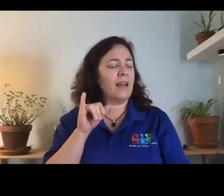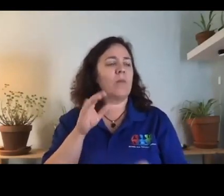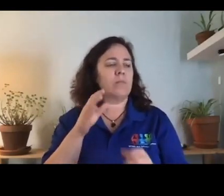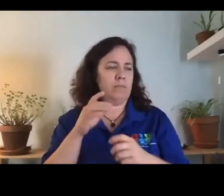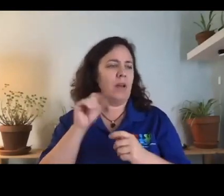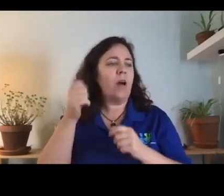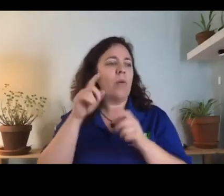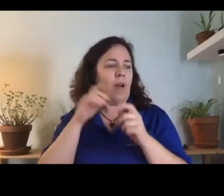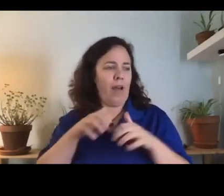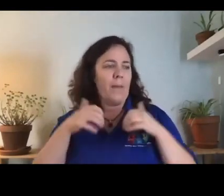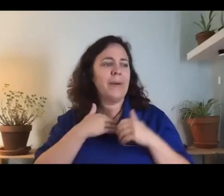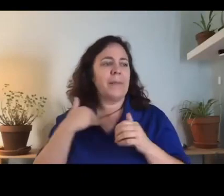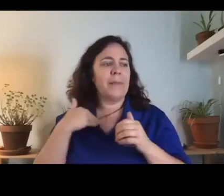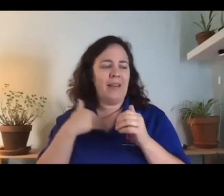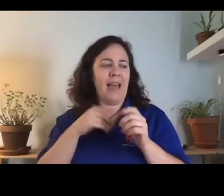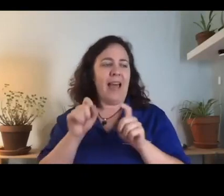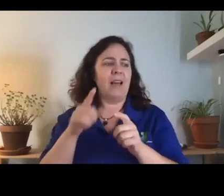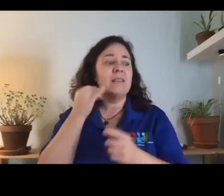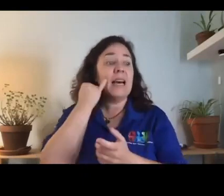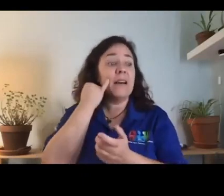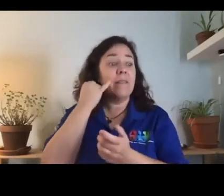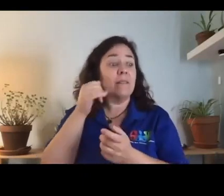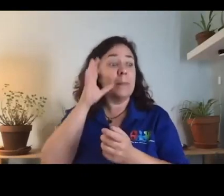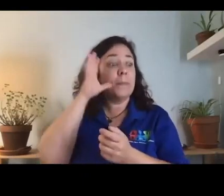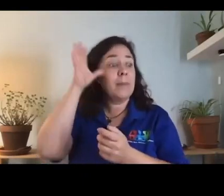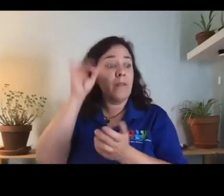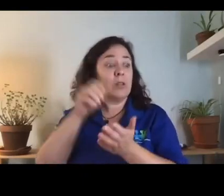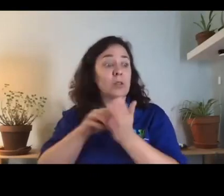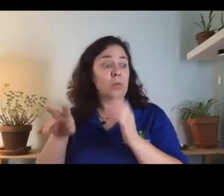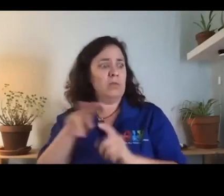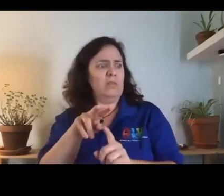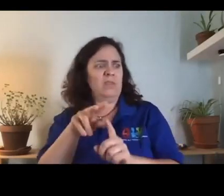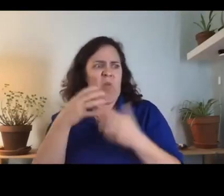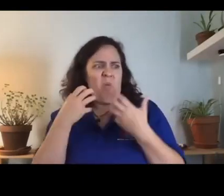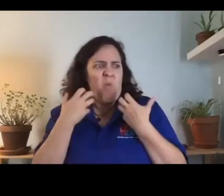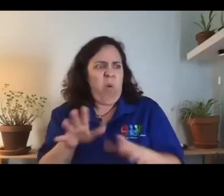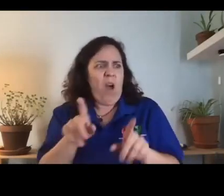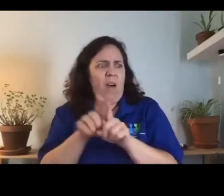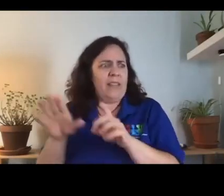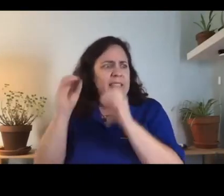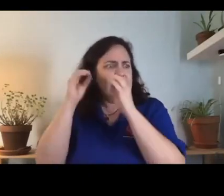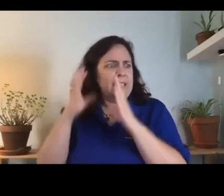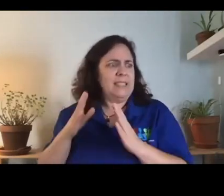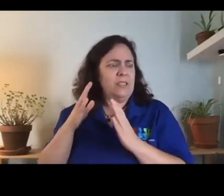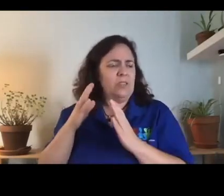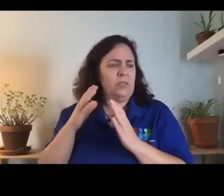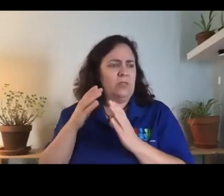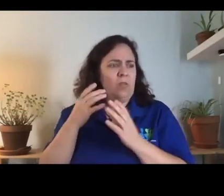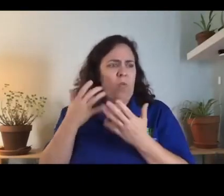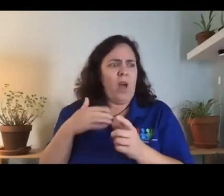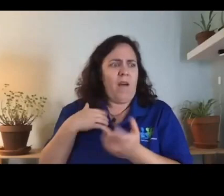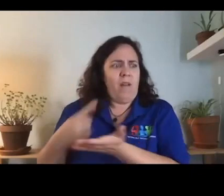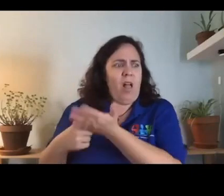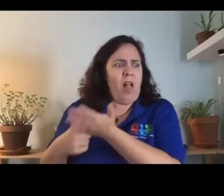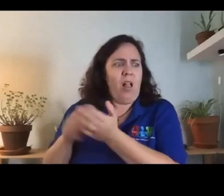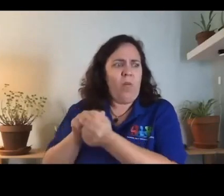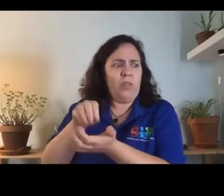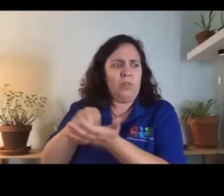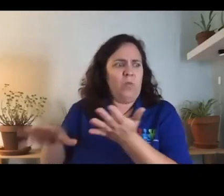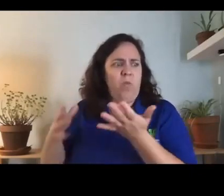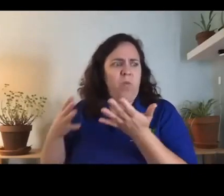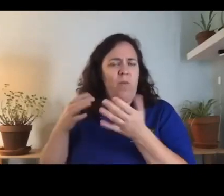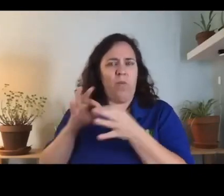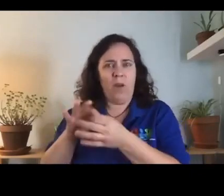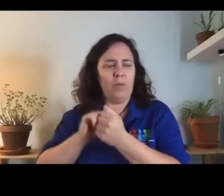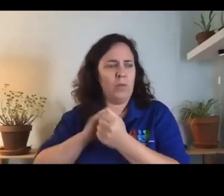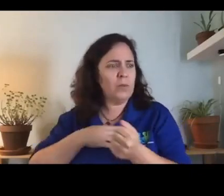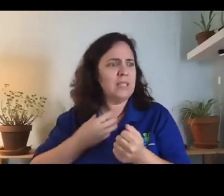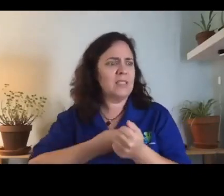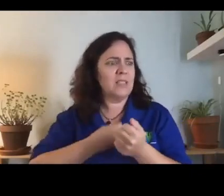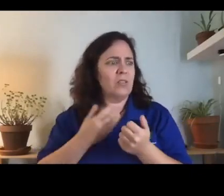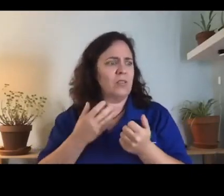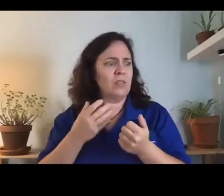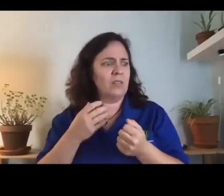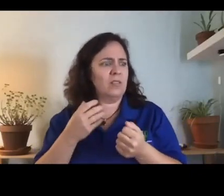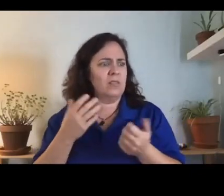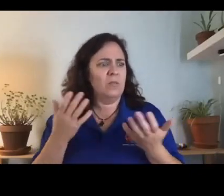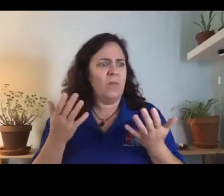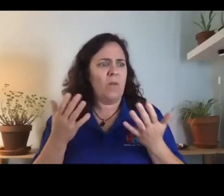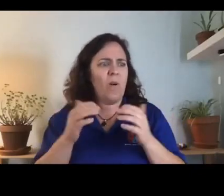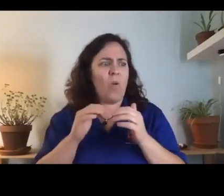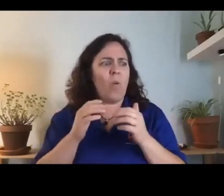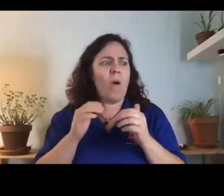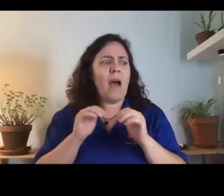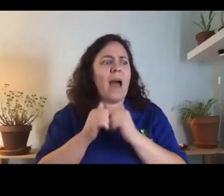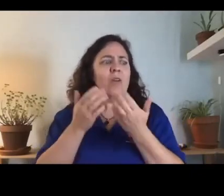An audience member has asked, if the parents of a student don't want you having these kinds